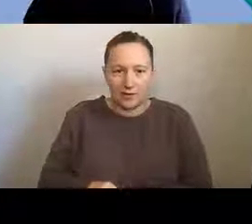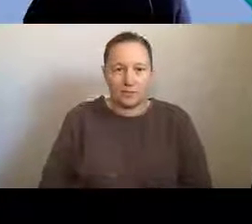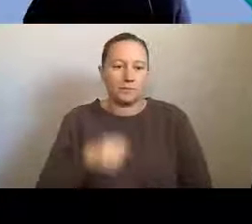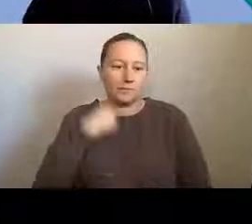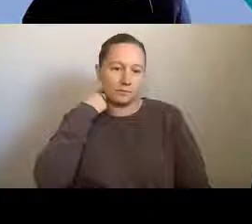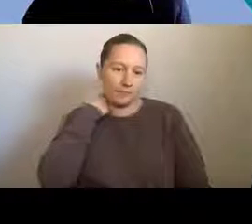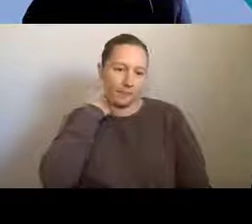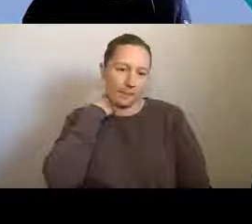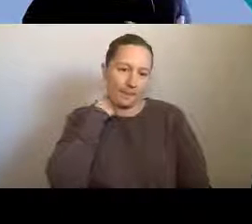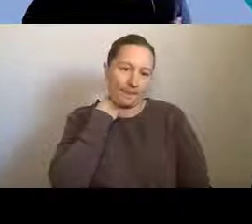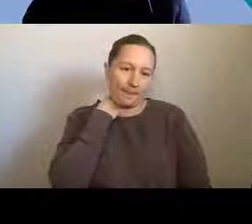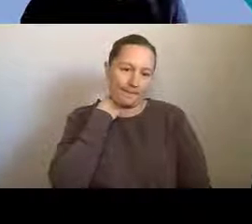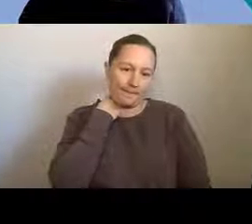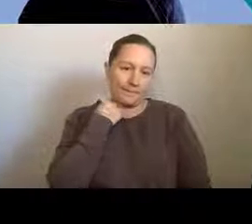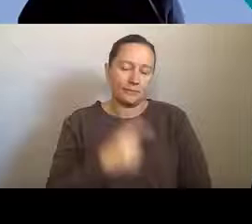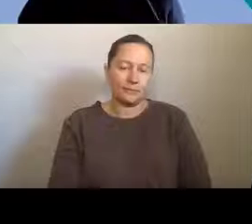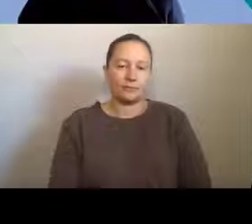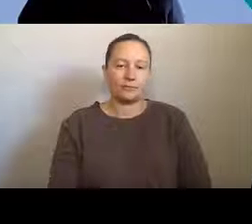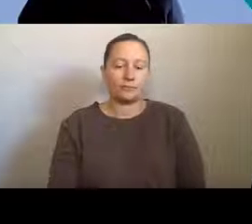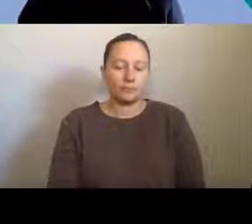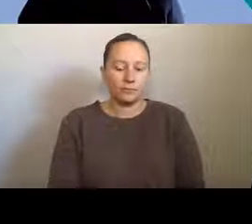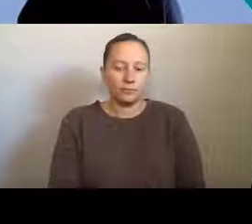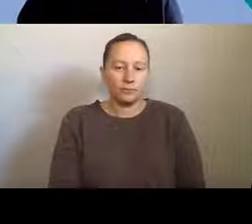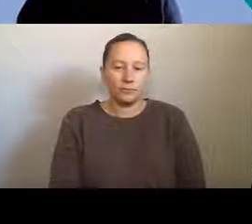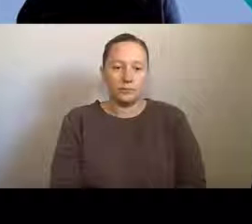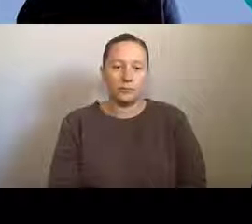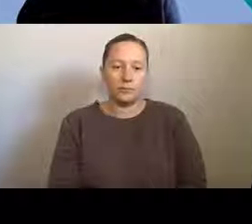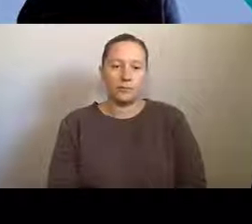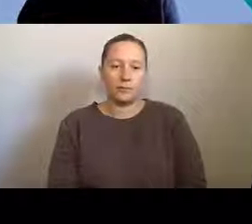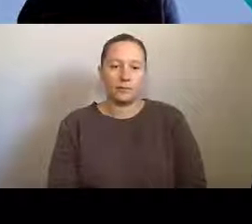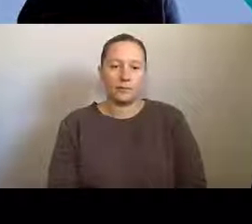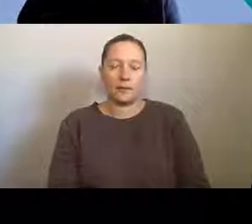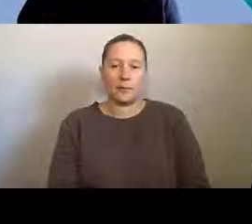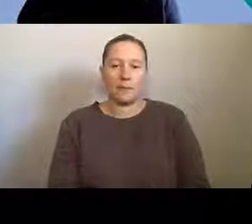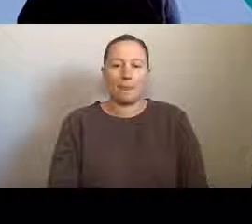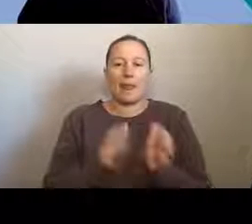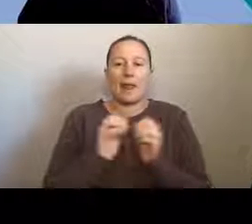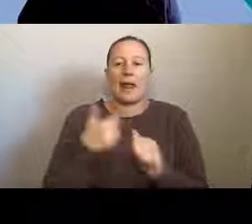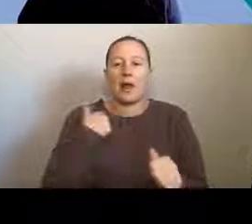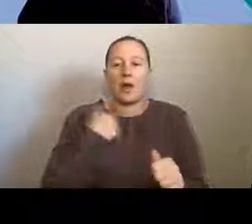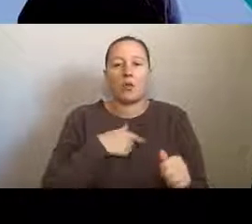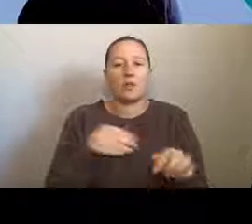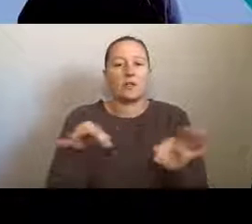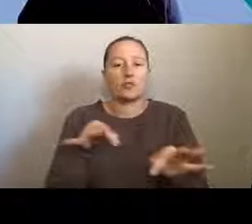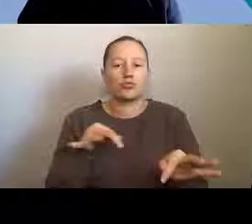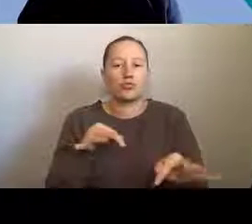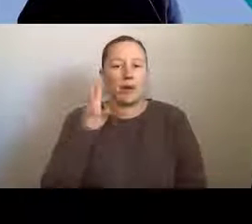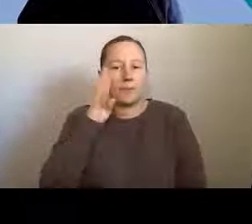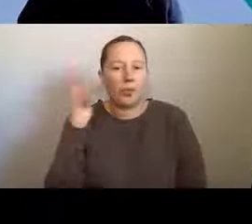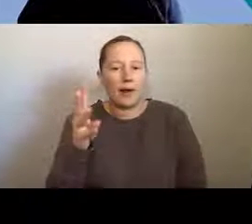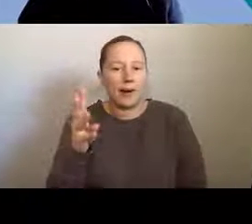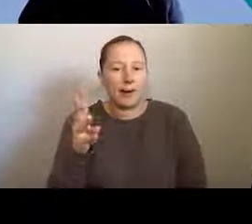Now I want you to notice that the way we just described randomization used very plain language,